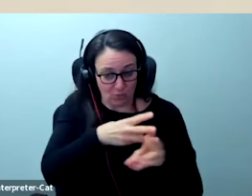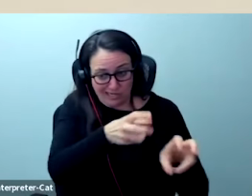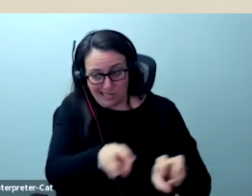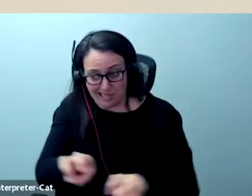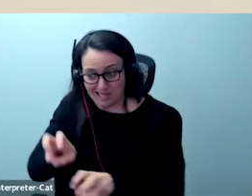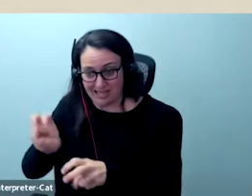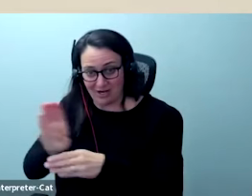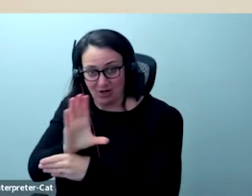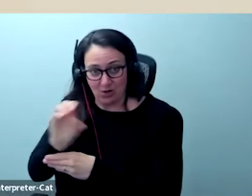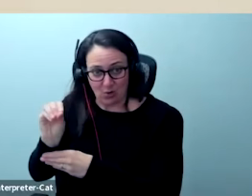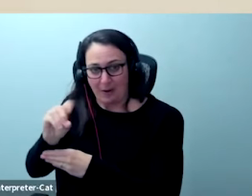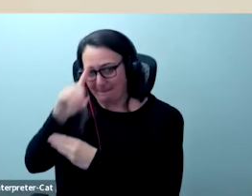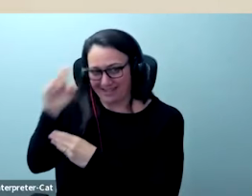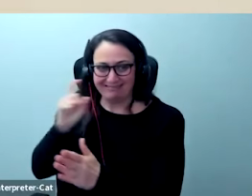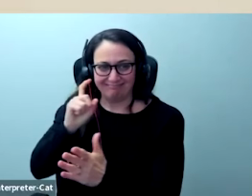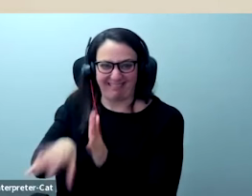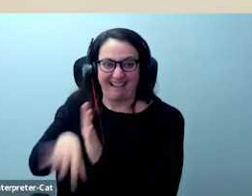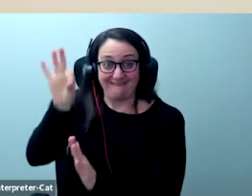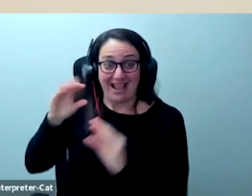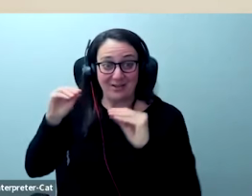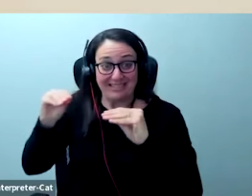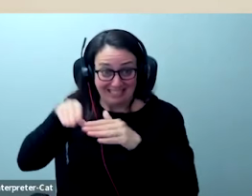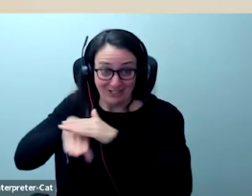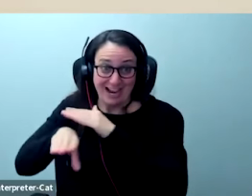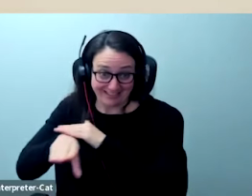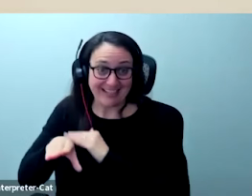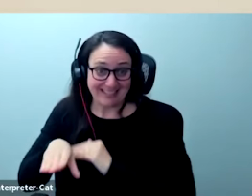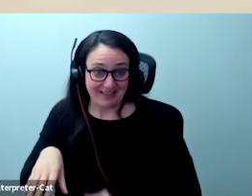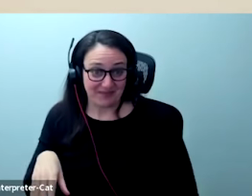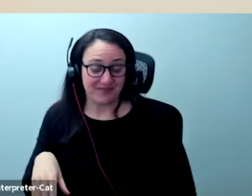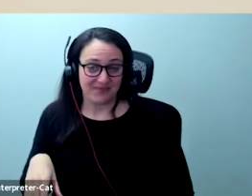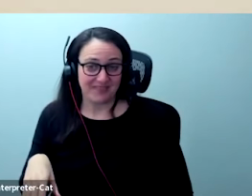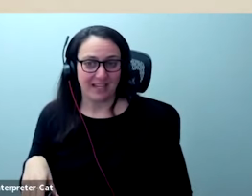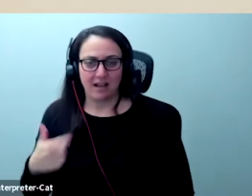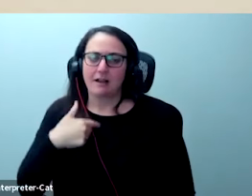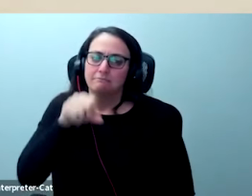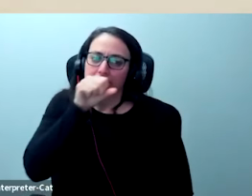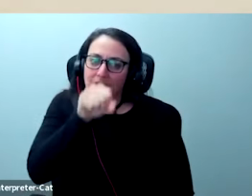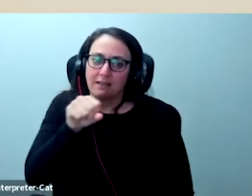is because I discovered Teach Access. So I was somebody who loved the Teach Access mission